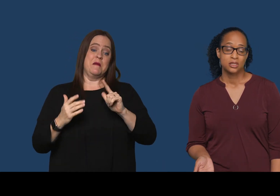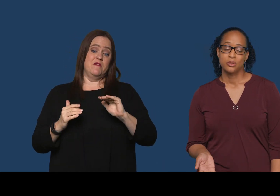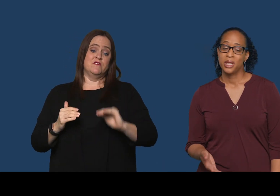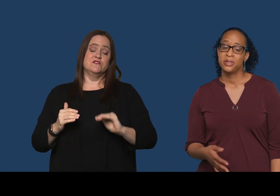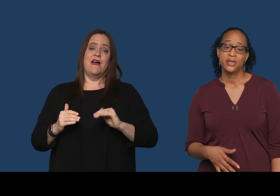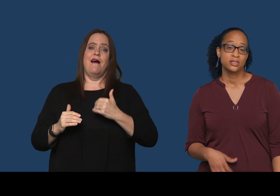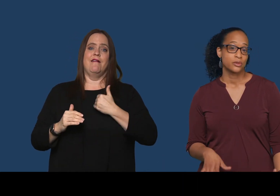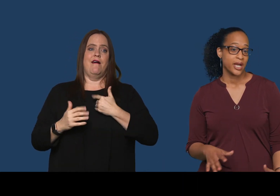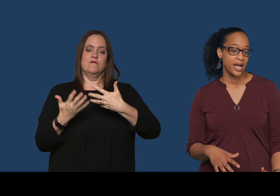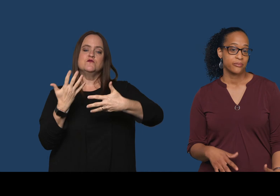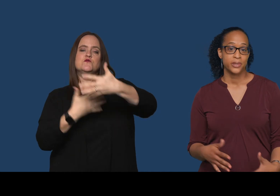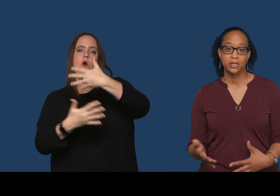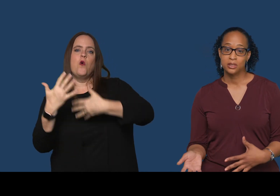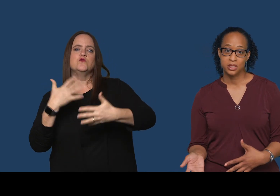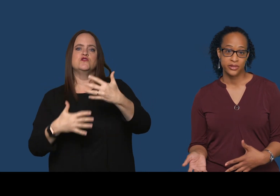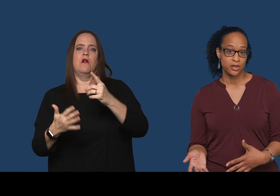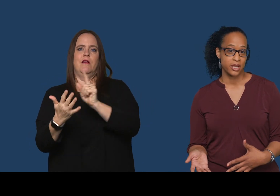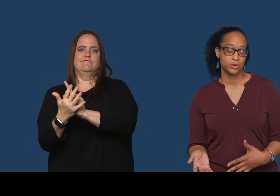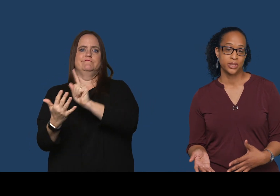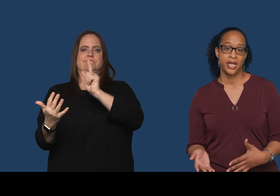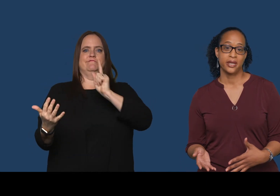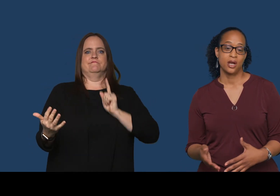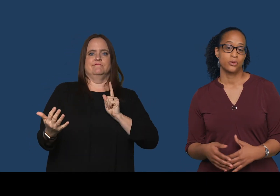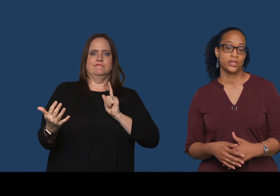So maybe they don't have peers that they're able to hang out with.